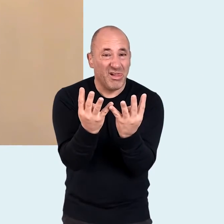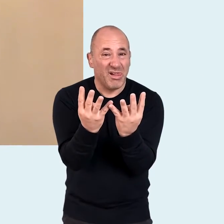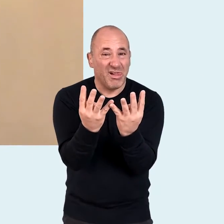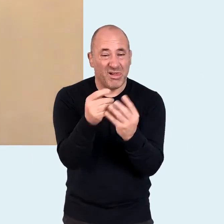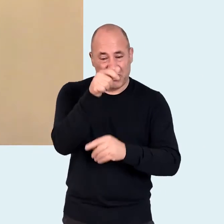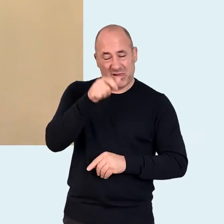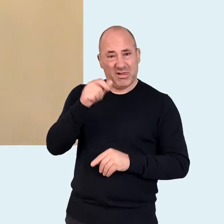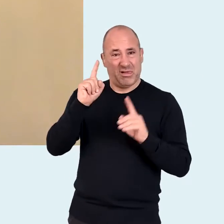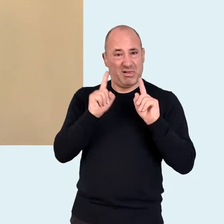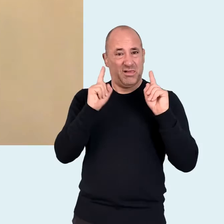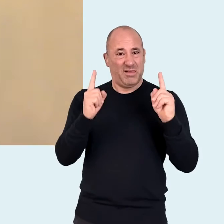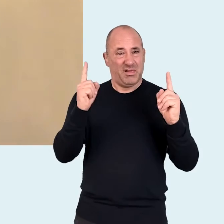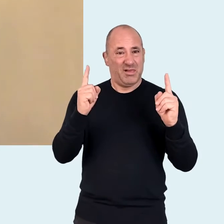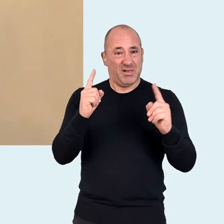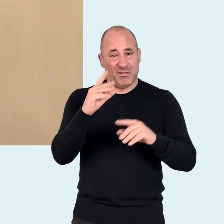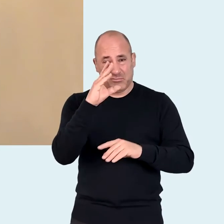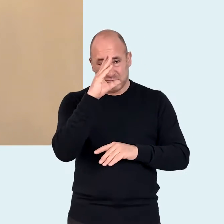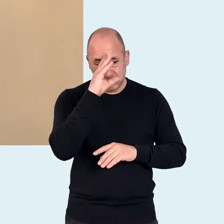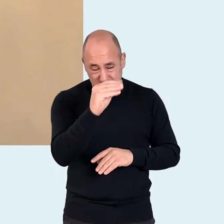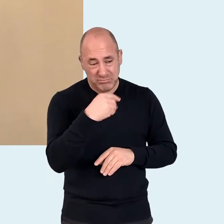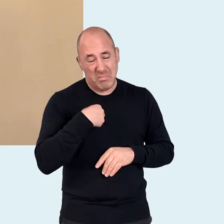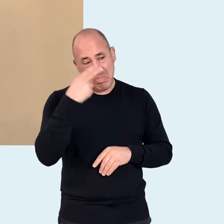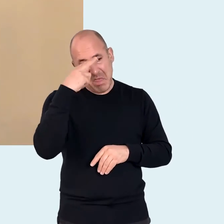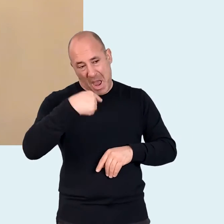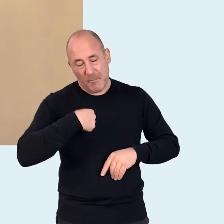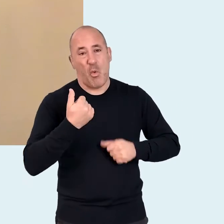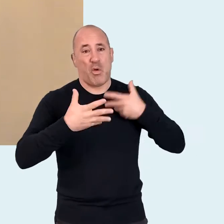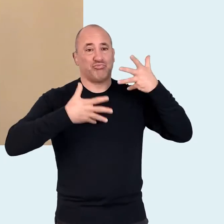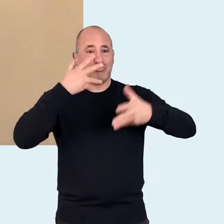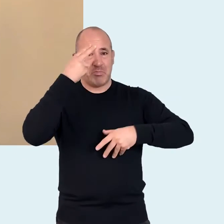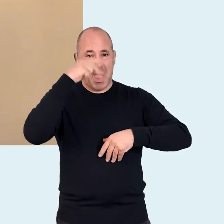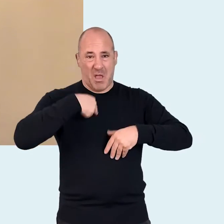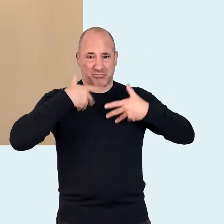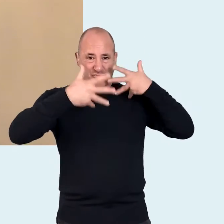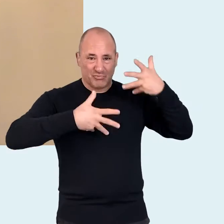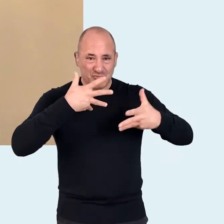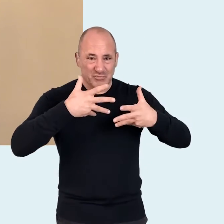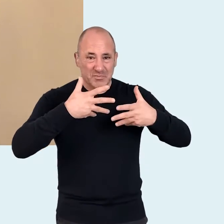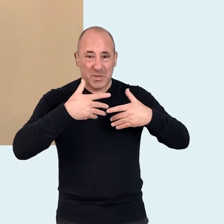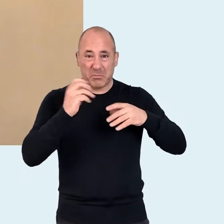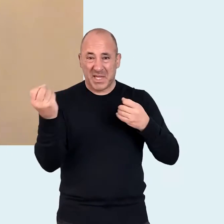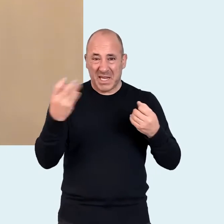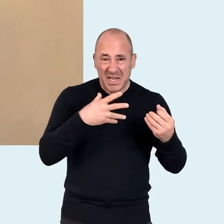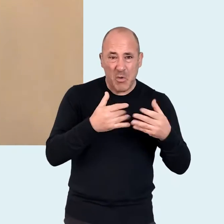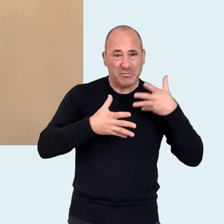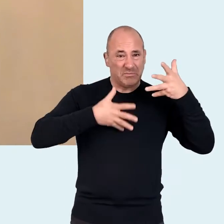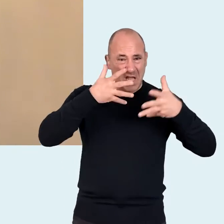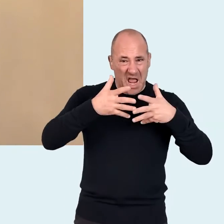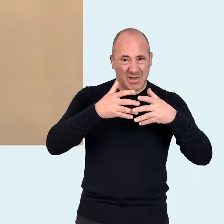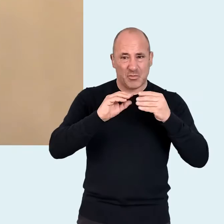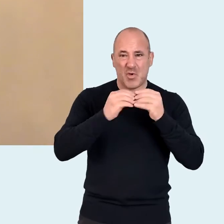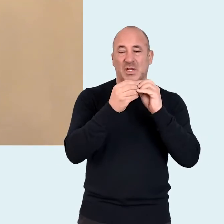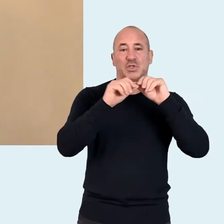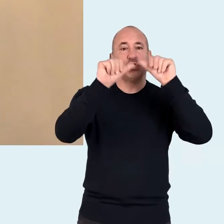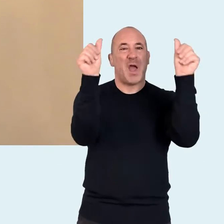in a circle and each person says or signs their name or has it said or signed for them